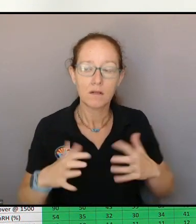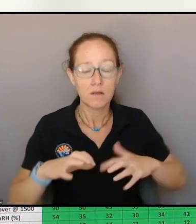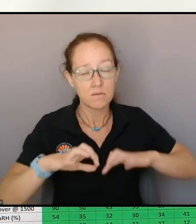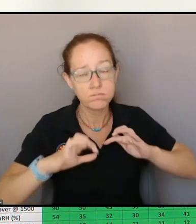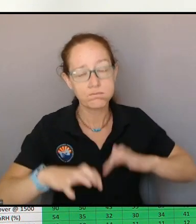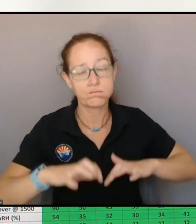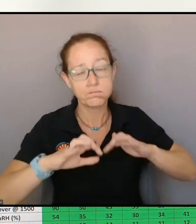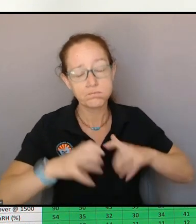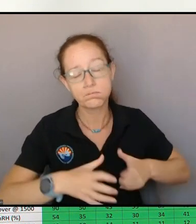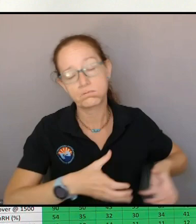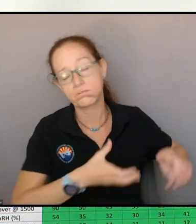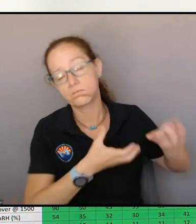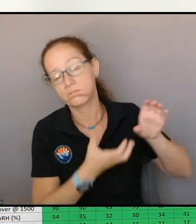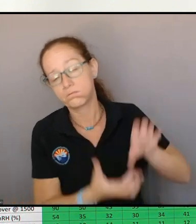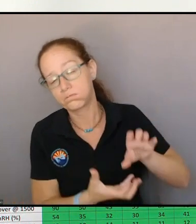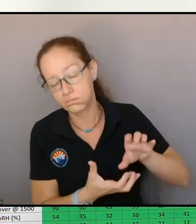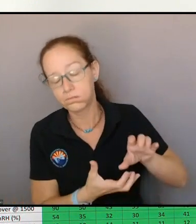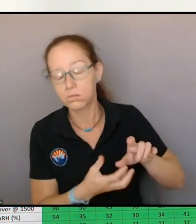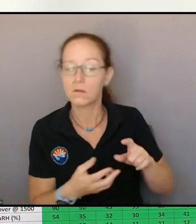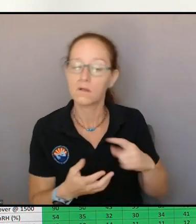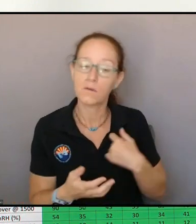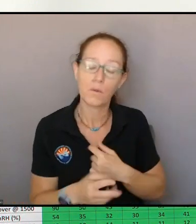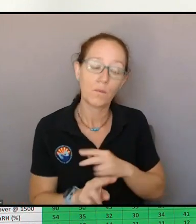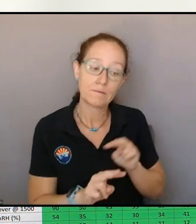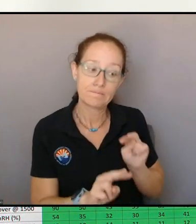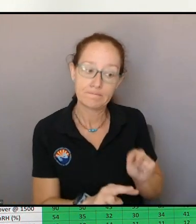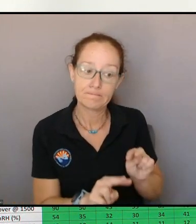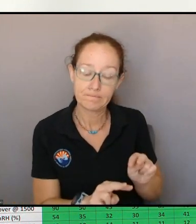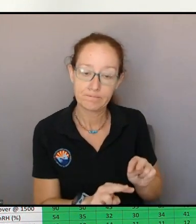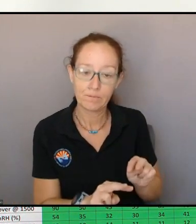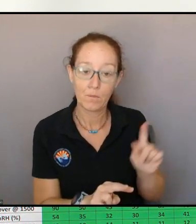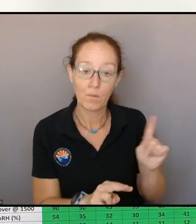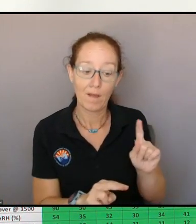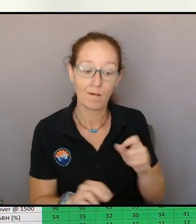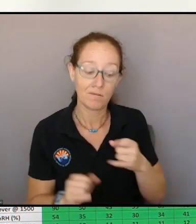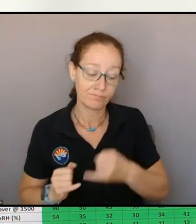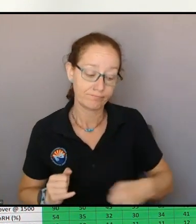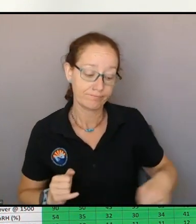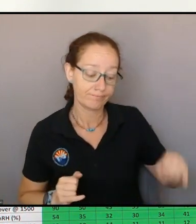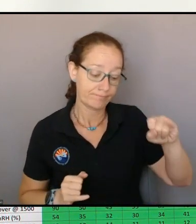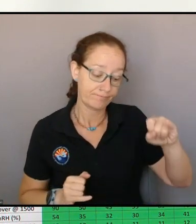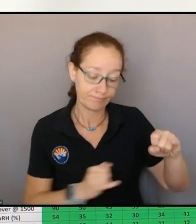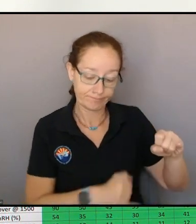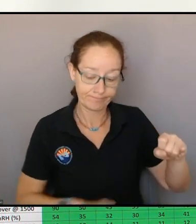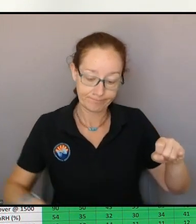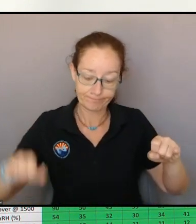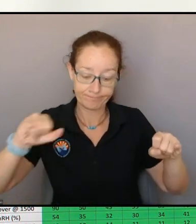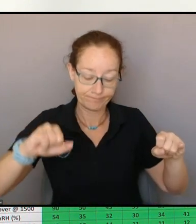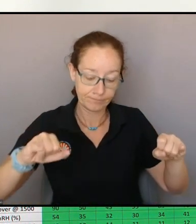that pretty closely. Especially on the southeastern and southwestern sides of the fire where we've already had quite a